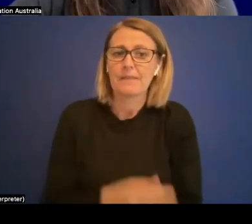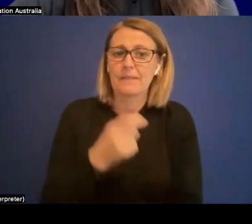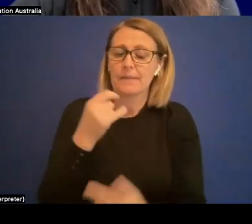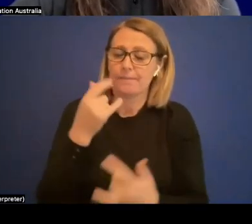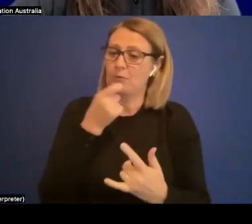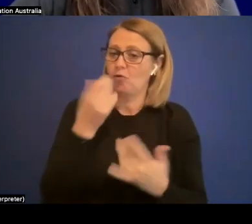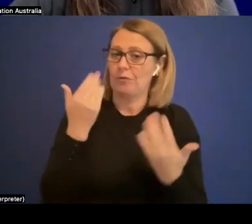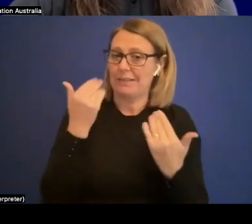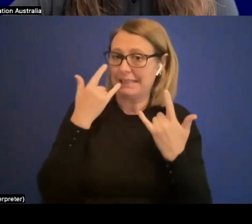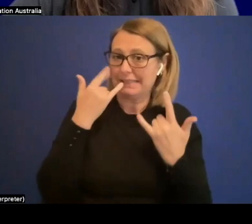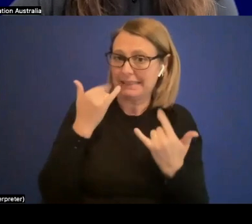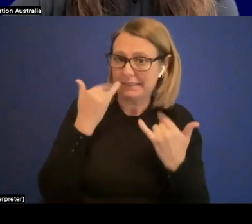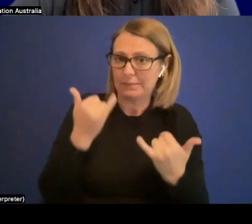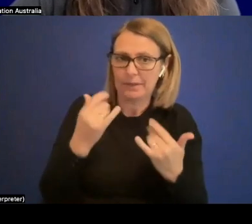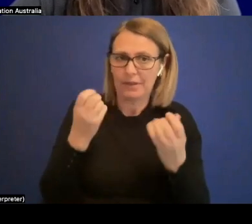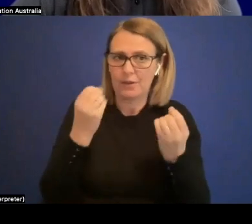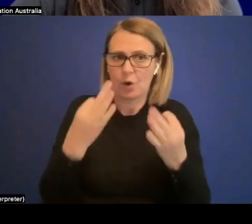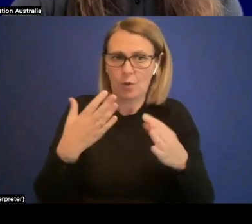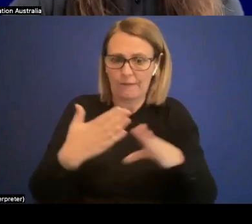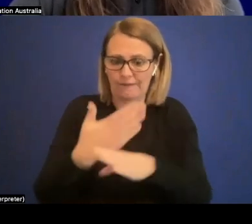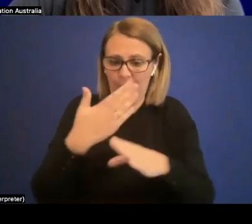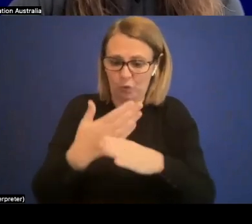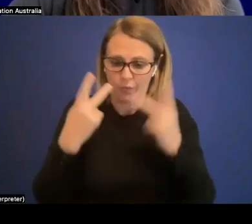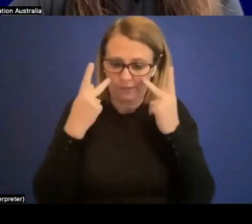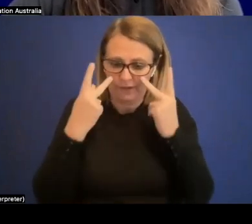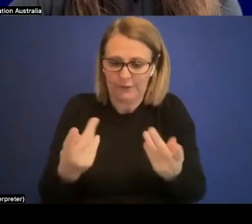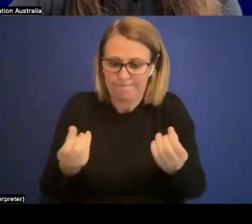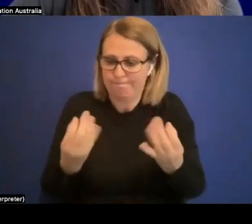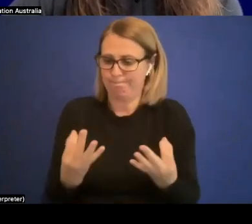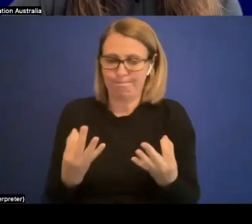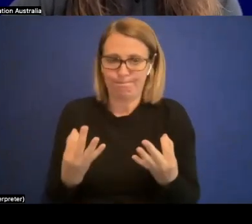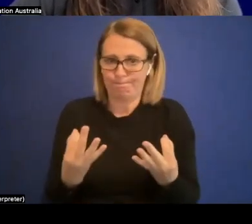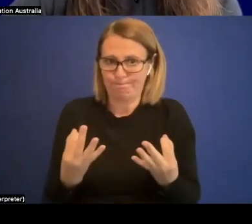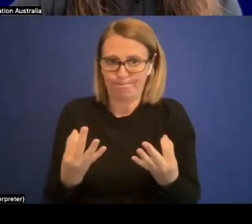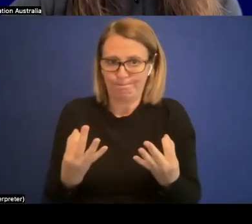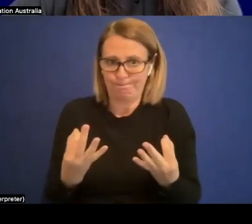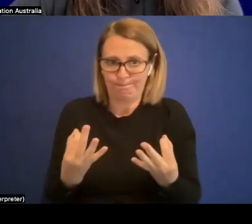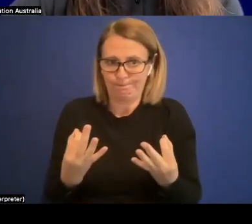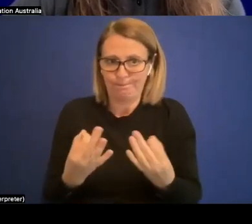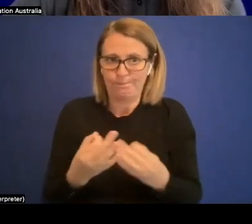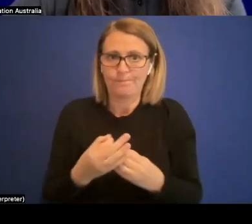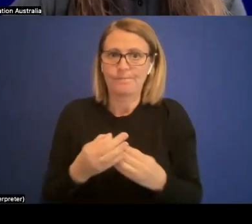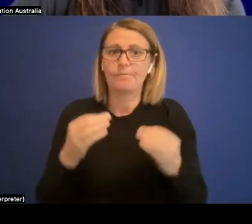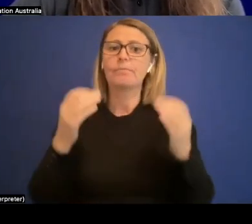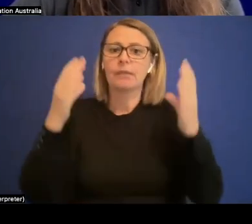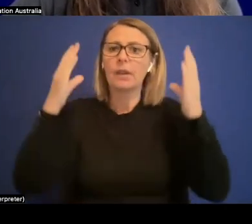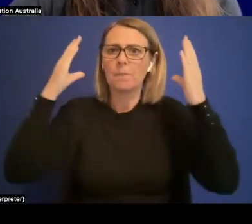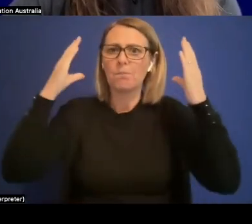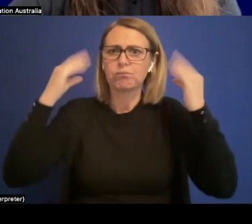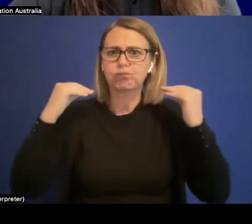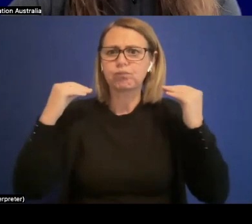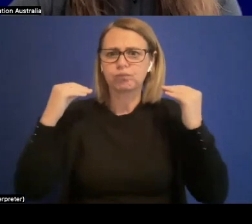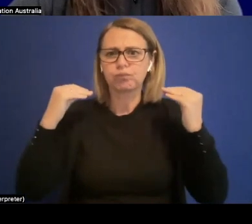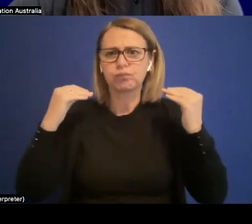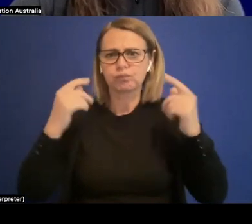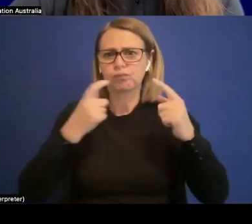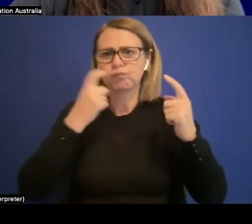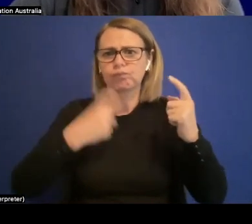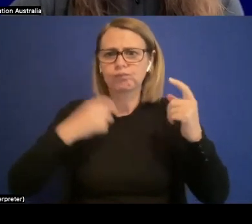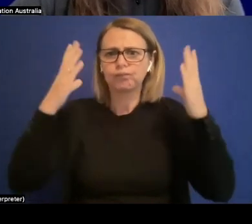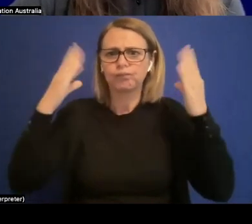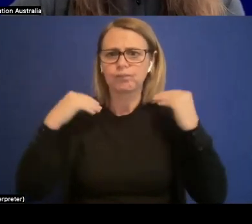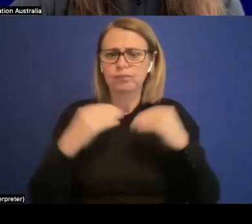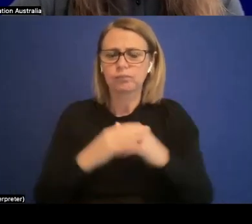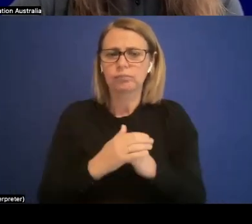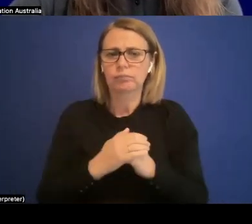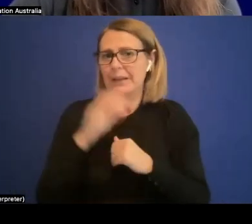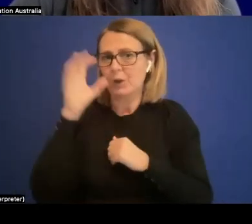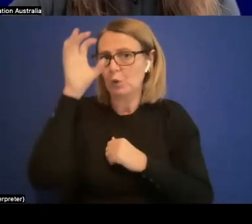they had no functional vision and severe hearing loss, again assumed probably from